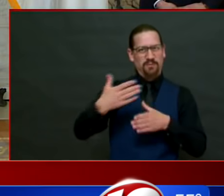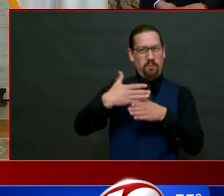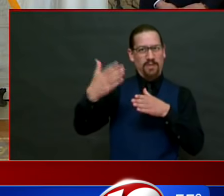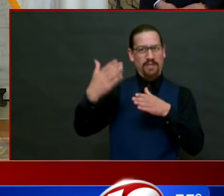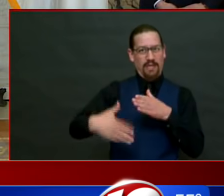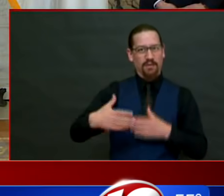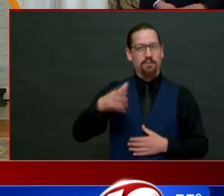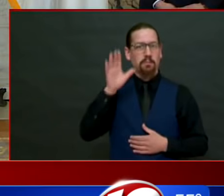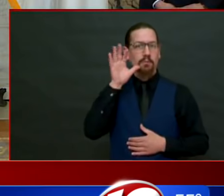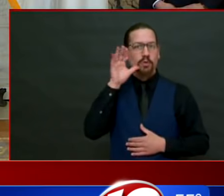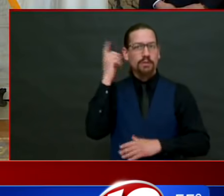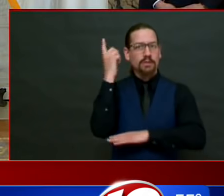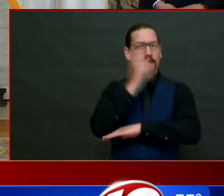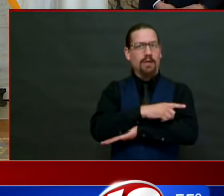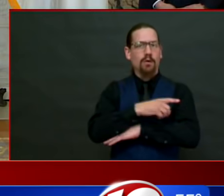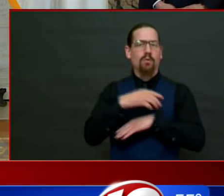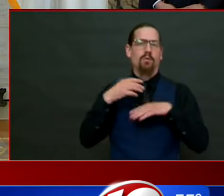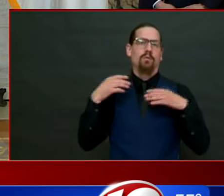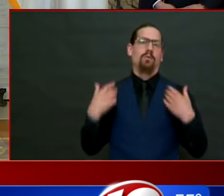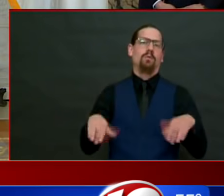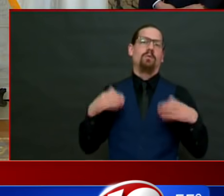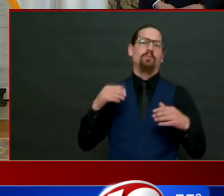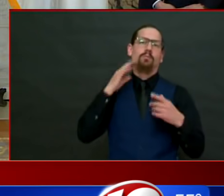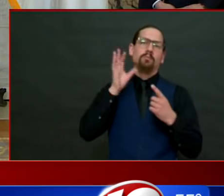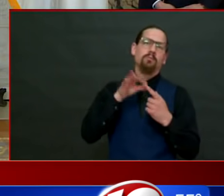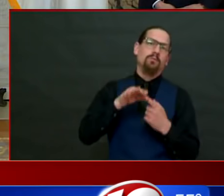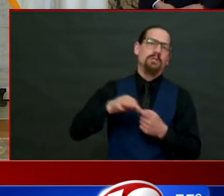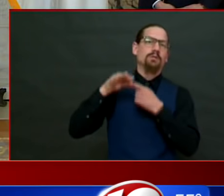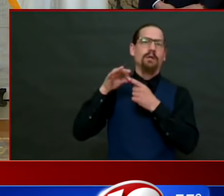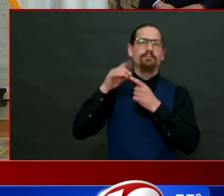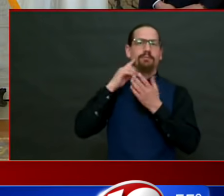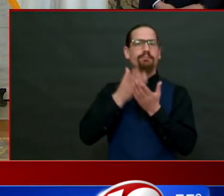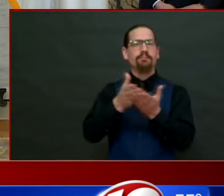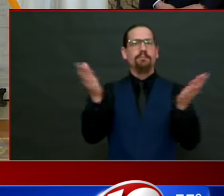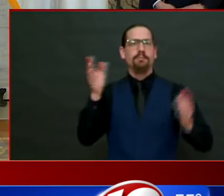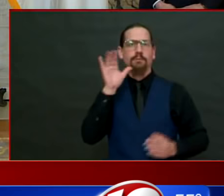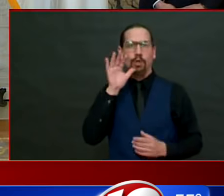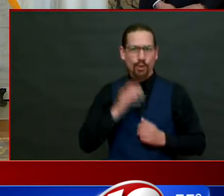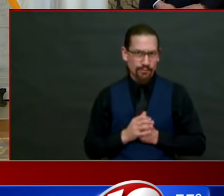I WANT TO START TODAY BY MAKING A SPECIAL NOTE ABOUT MOTHER'S DAY. MOTHER'S DAY IS SUNDAY.